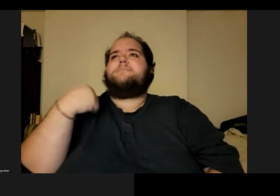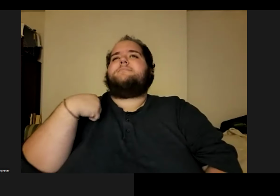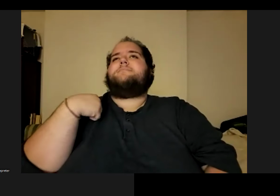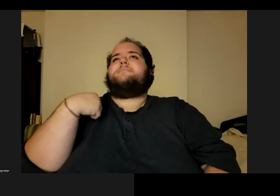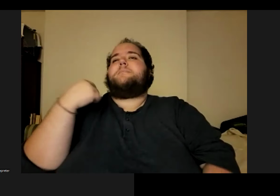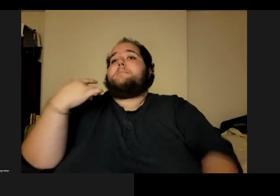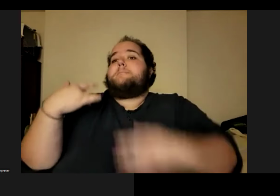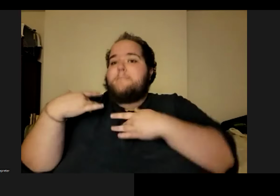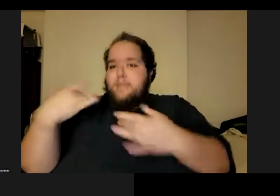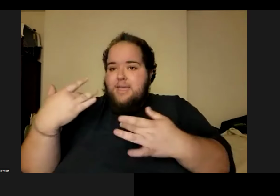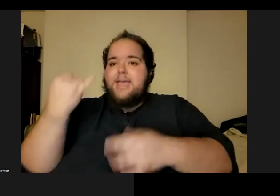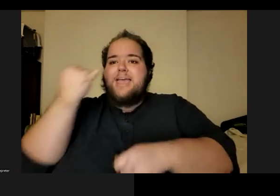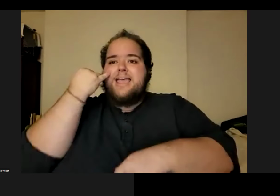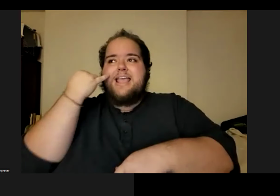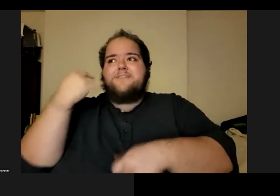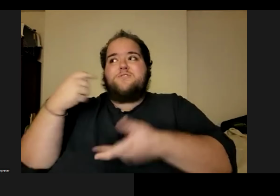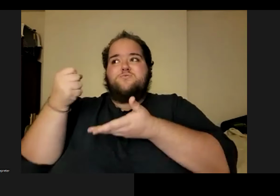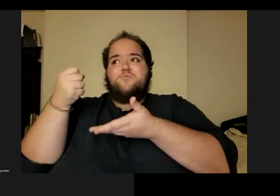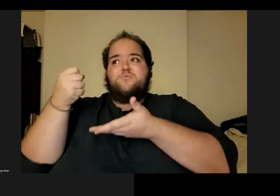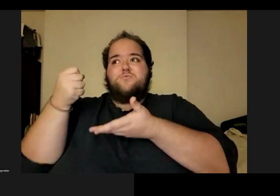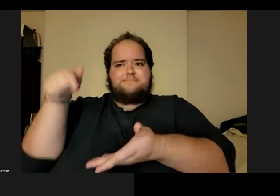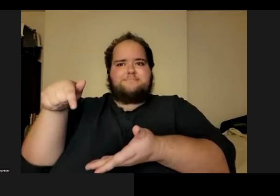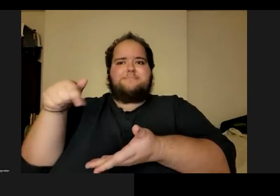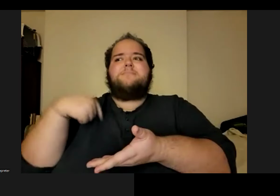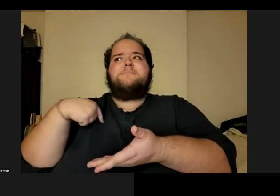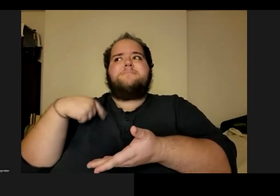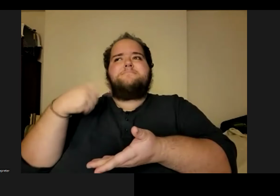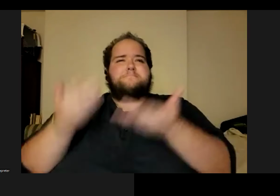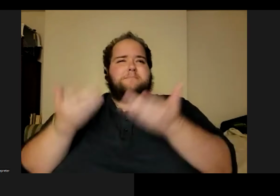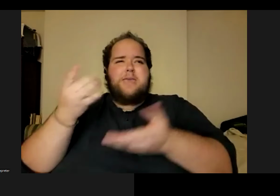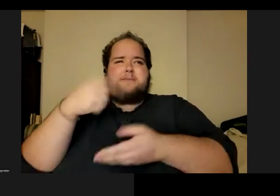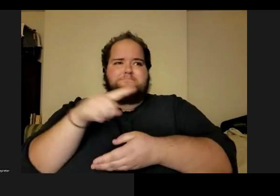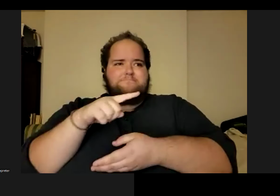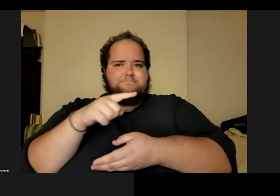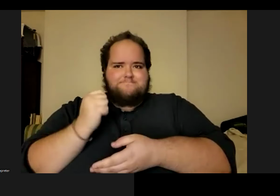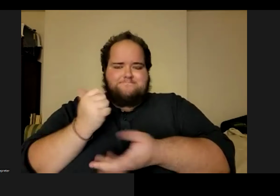like if it's for a grant they may not read your grant because they didn't